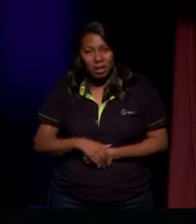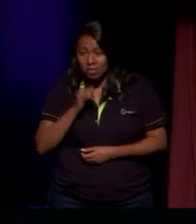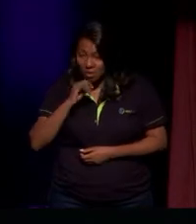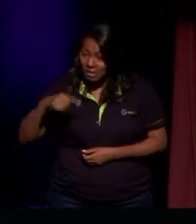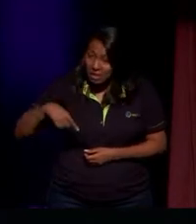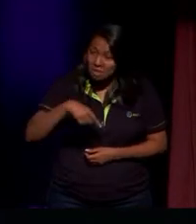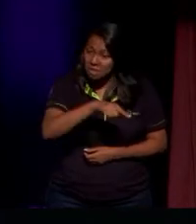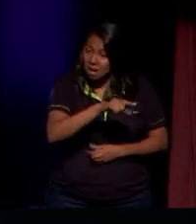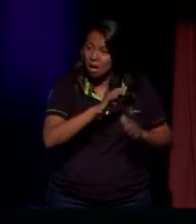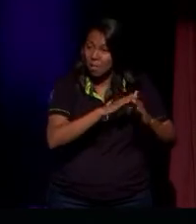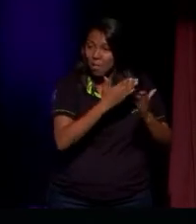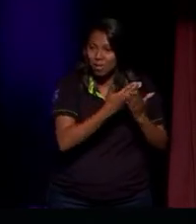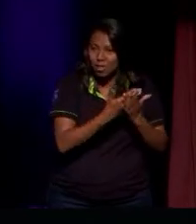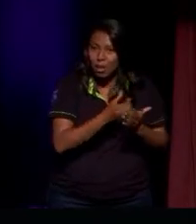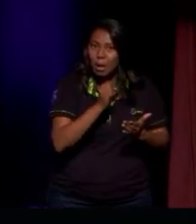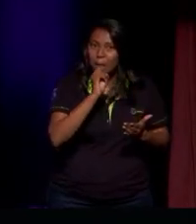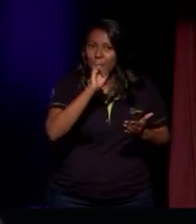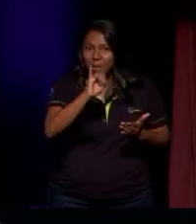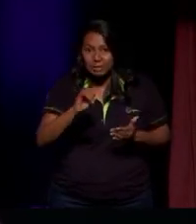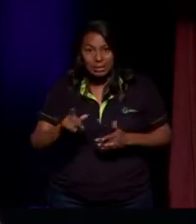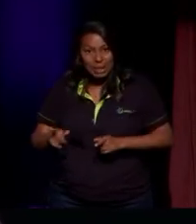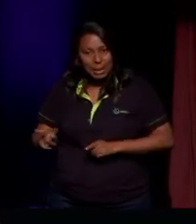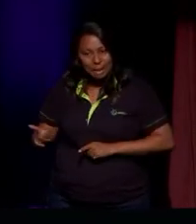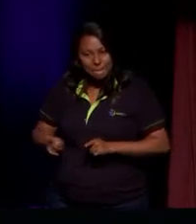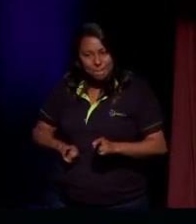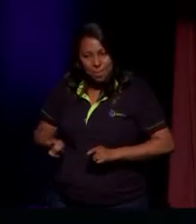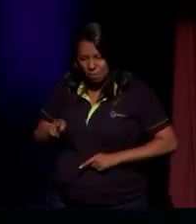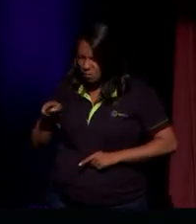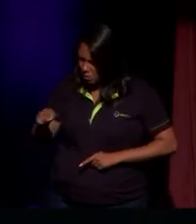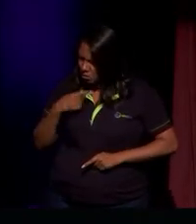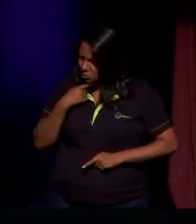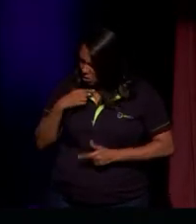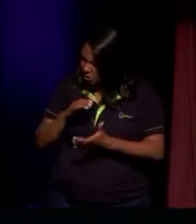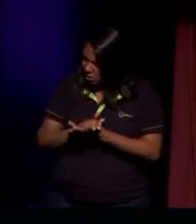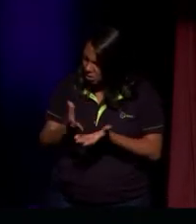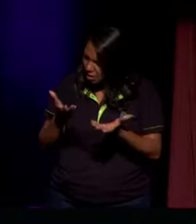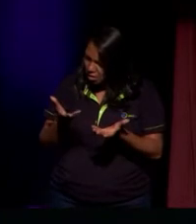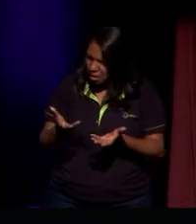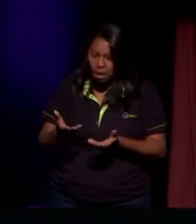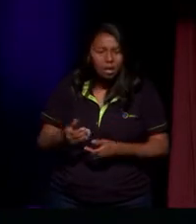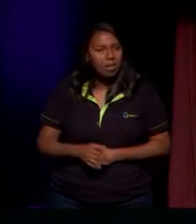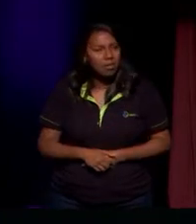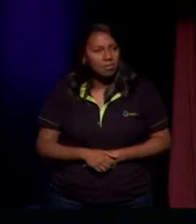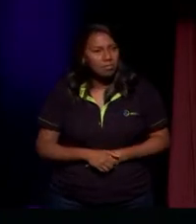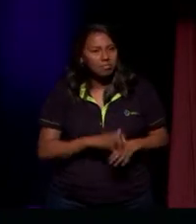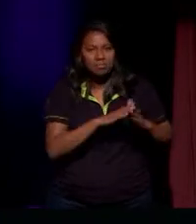but as soon as they got a cousin, a cousin, to get married, they dropped out of school.